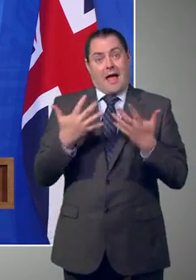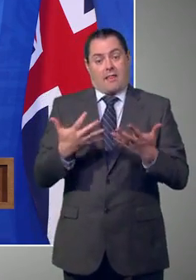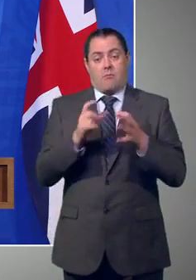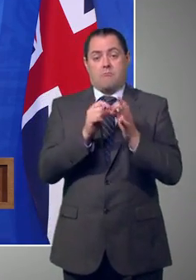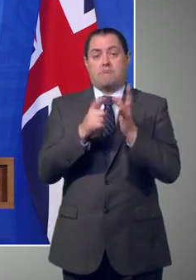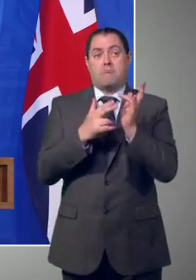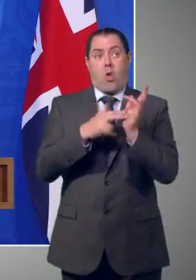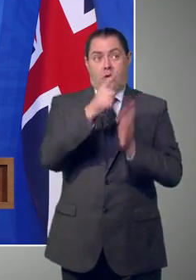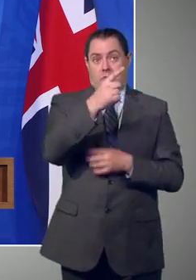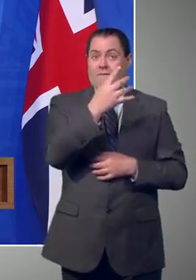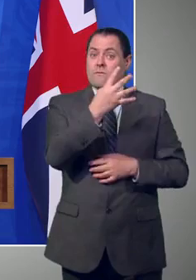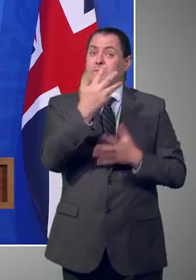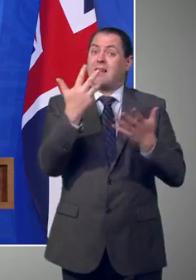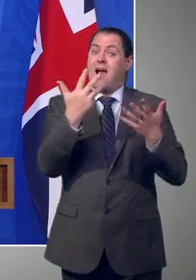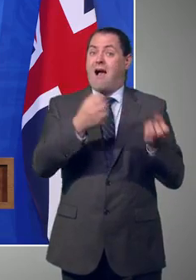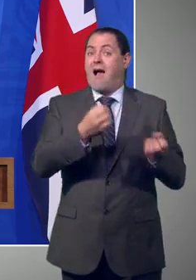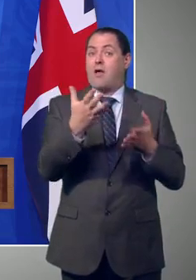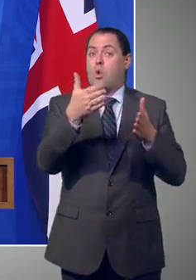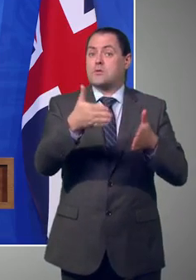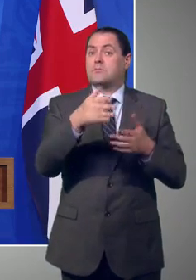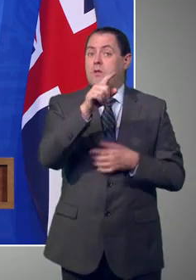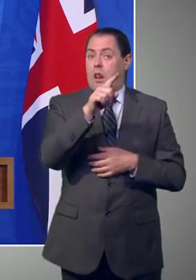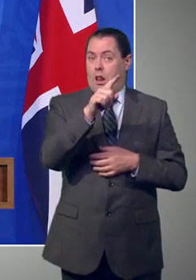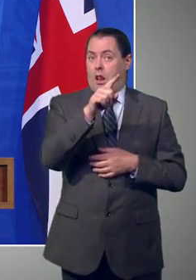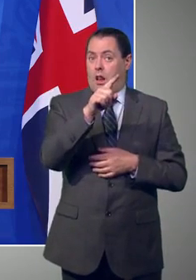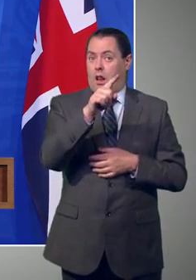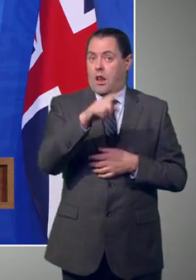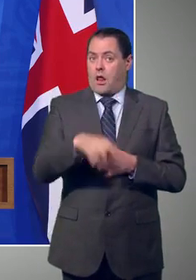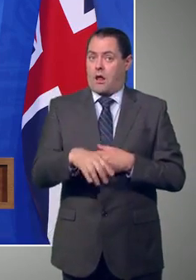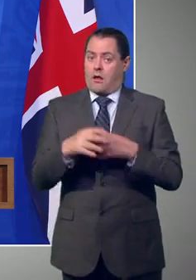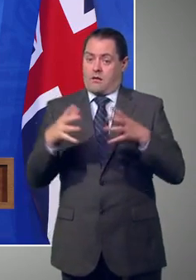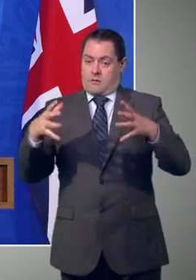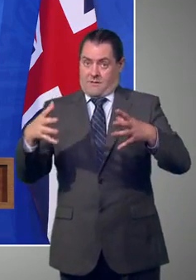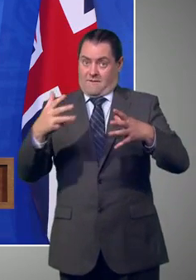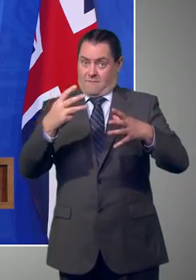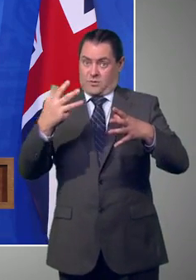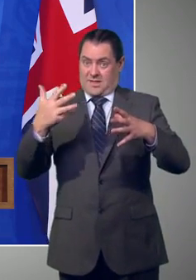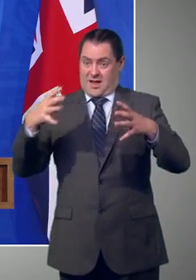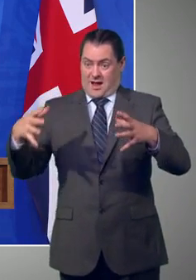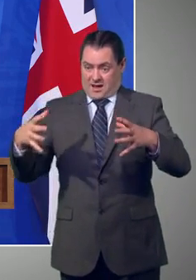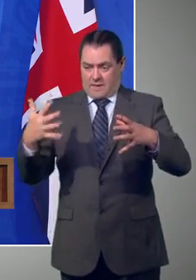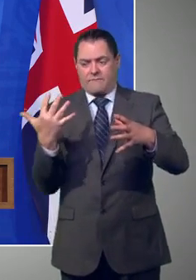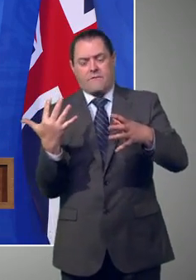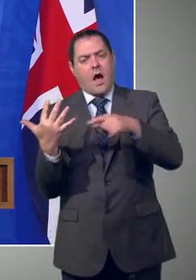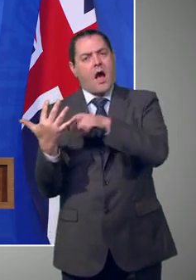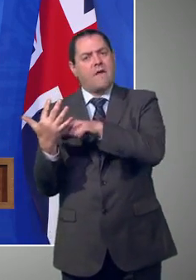in Bolton only five have had